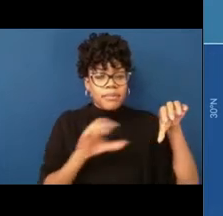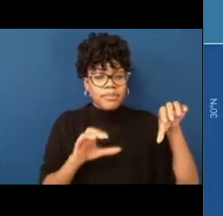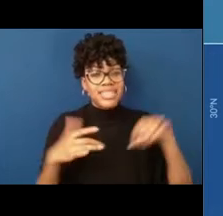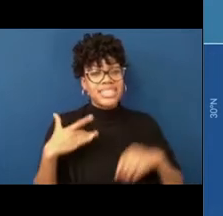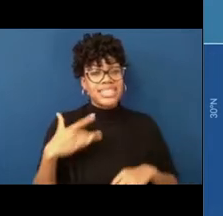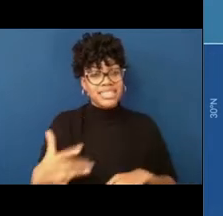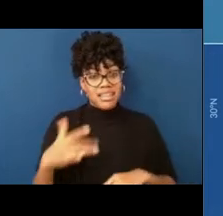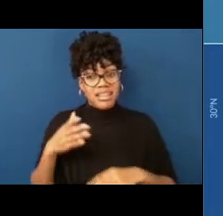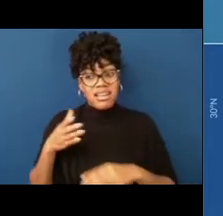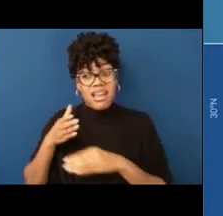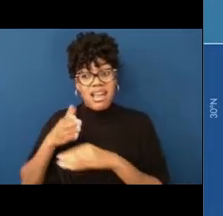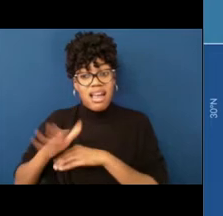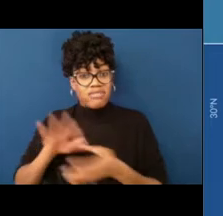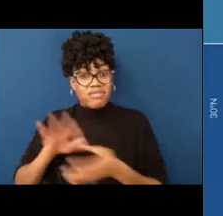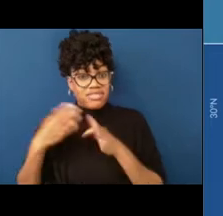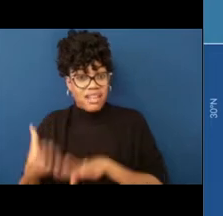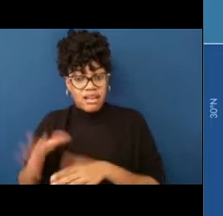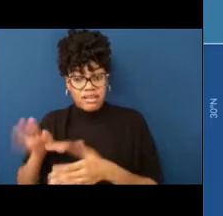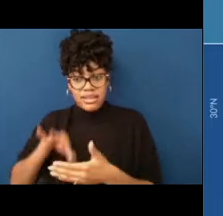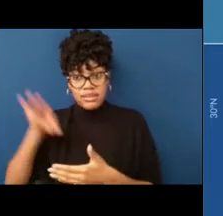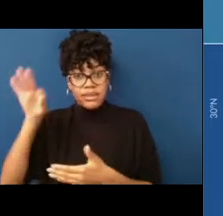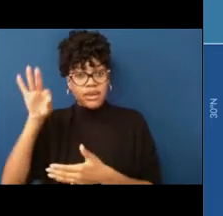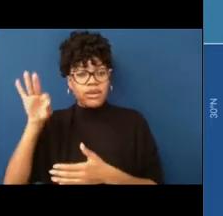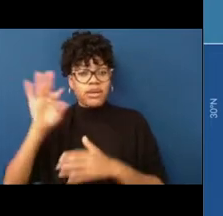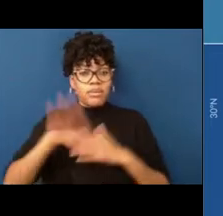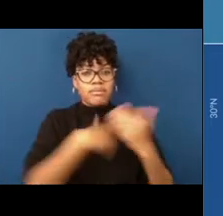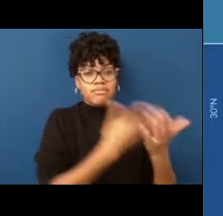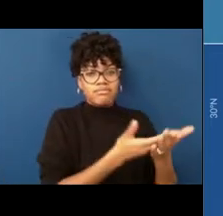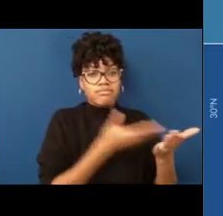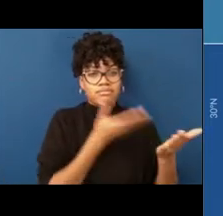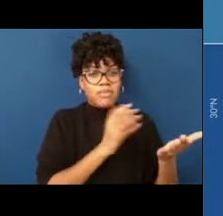The oldest island now an atoll, Hōlanikū,